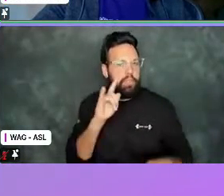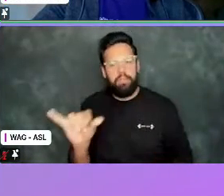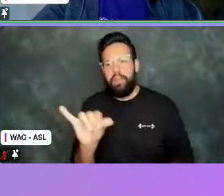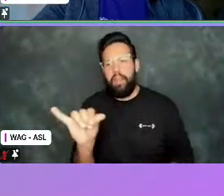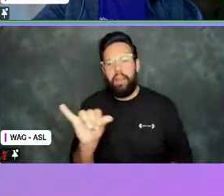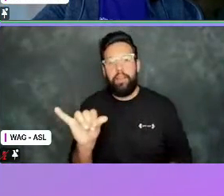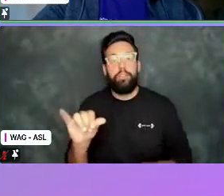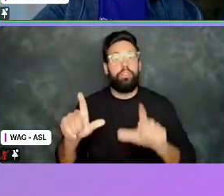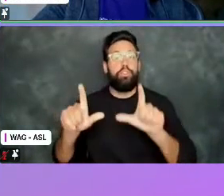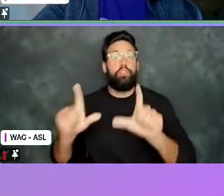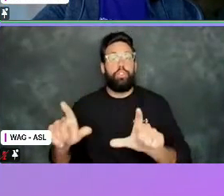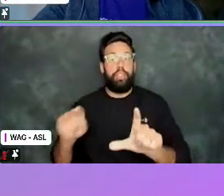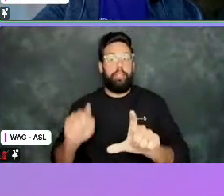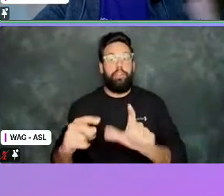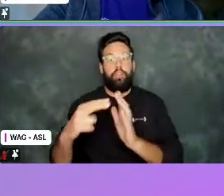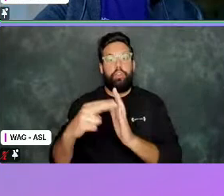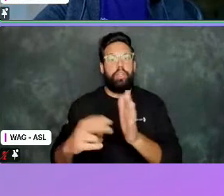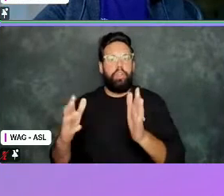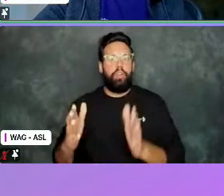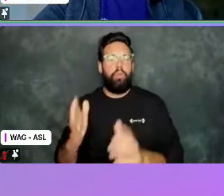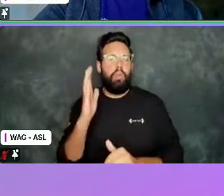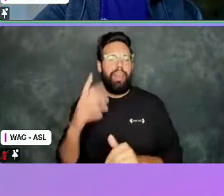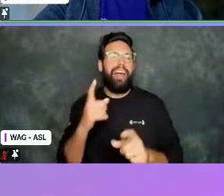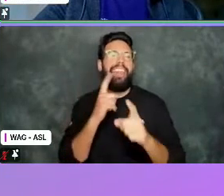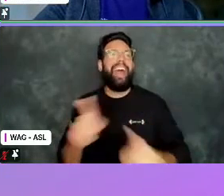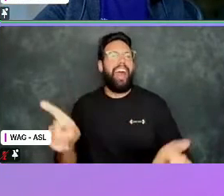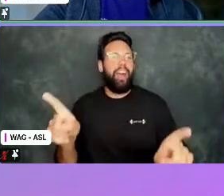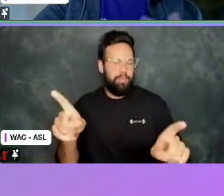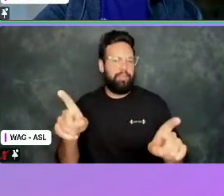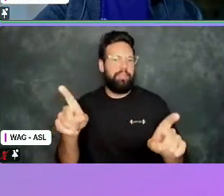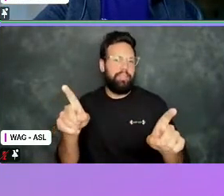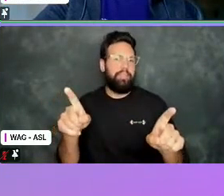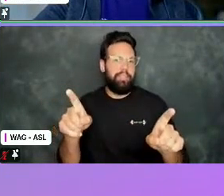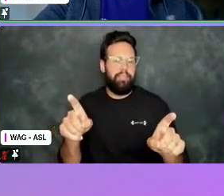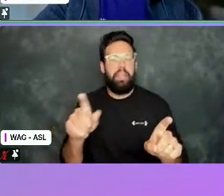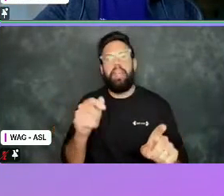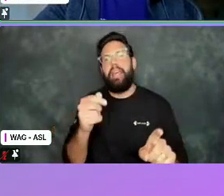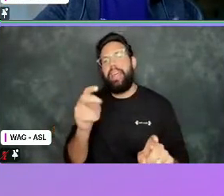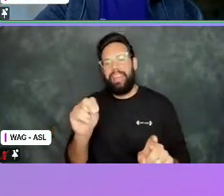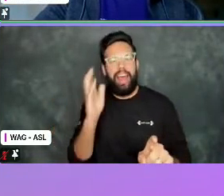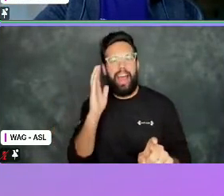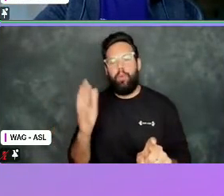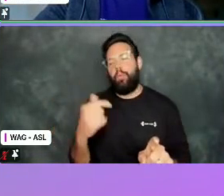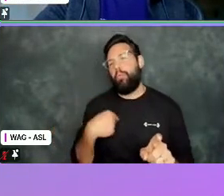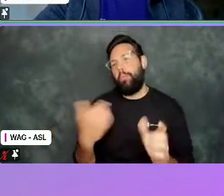of the form filled sound like. What I'm going to do